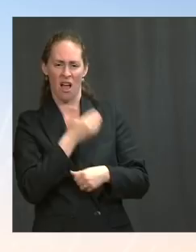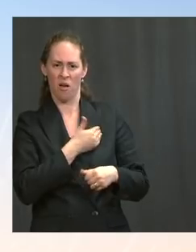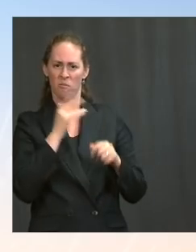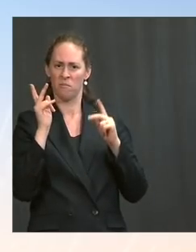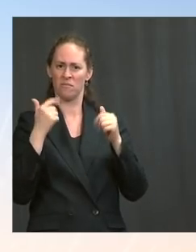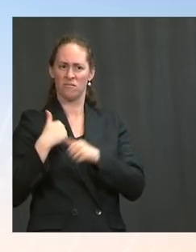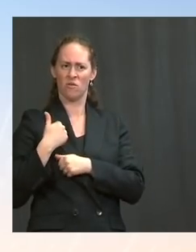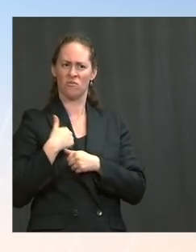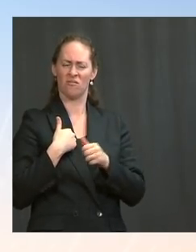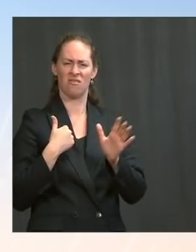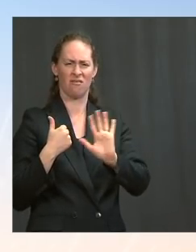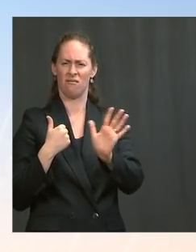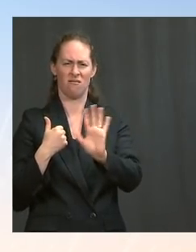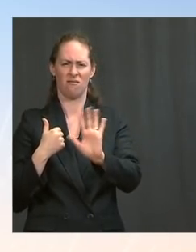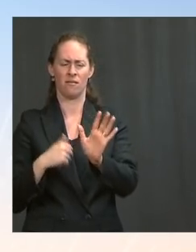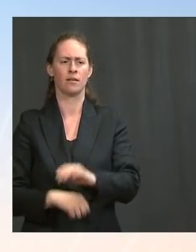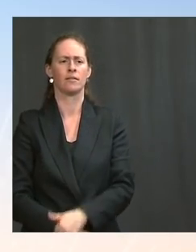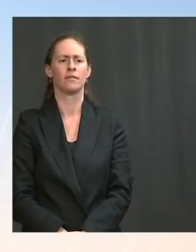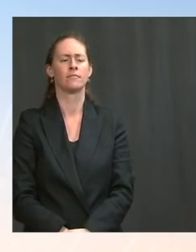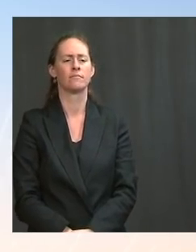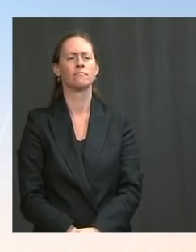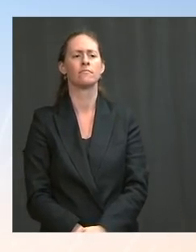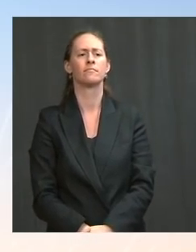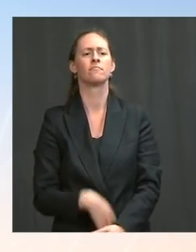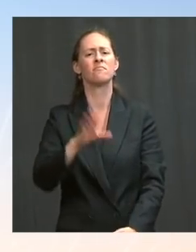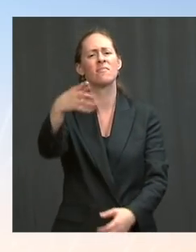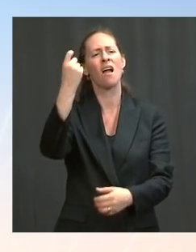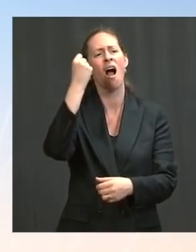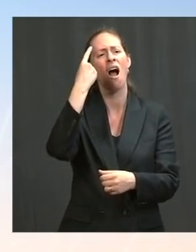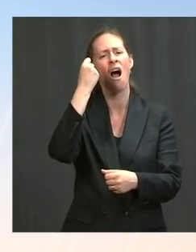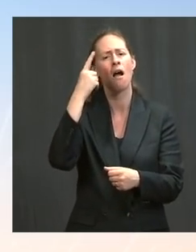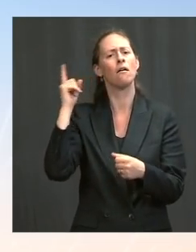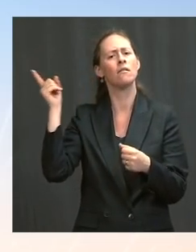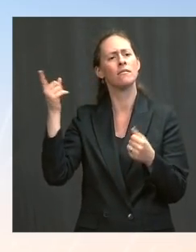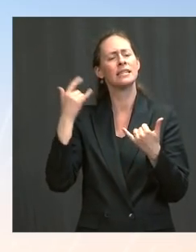At the same time, the President believes that when it is --